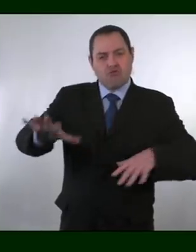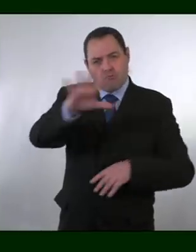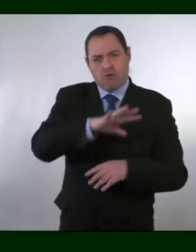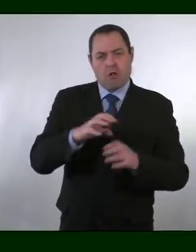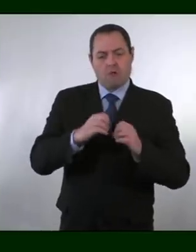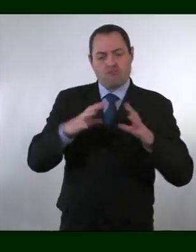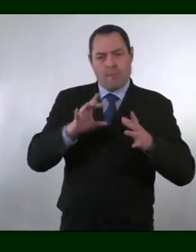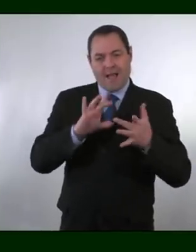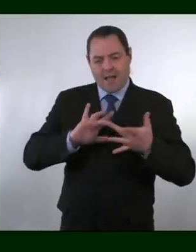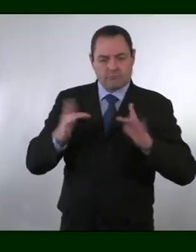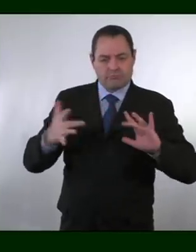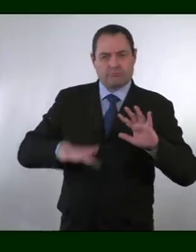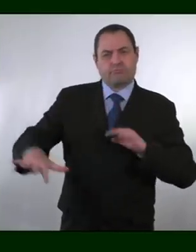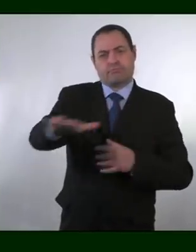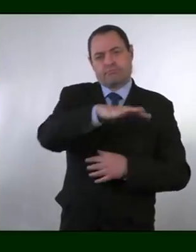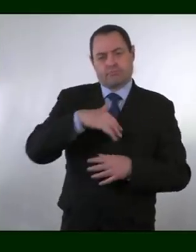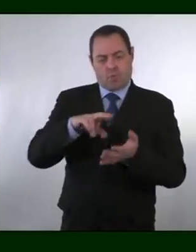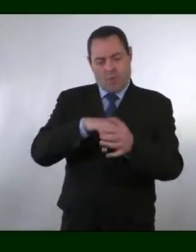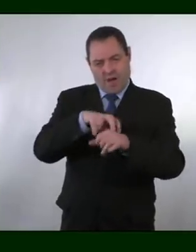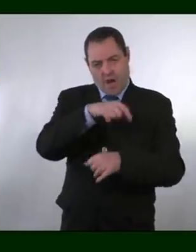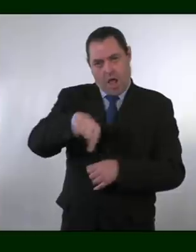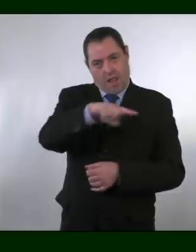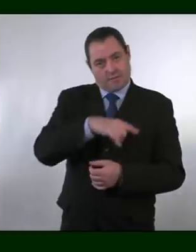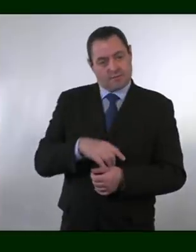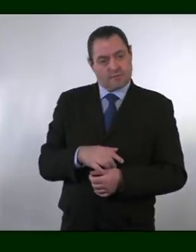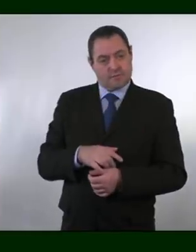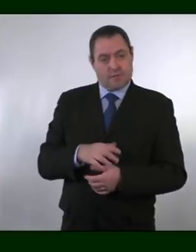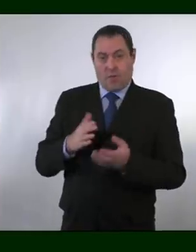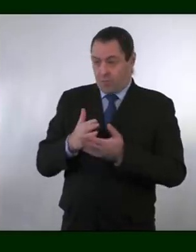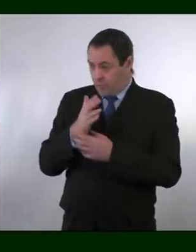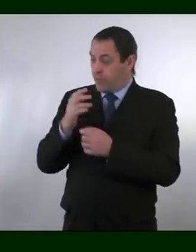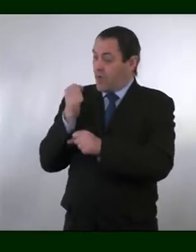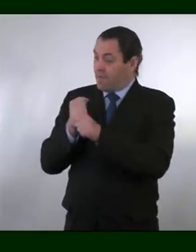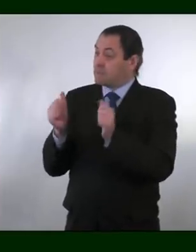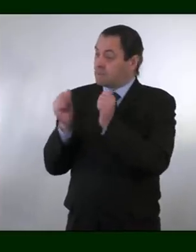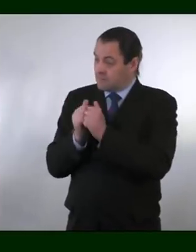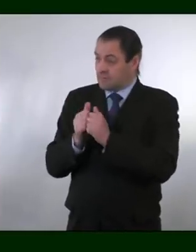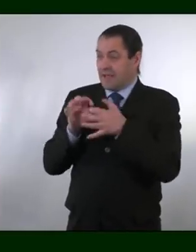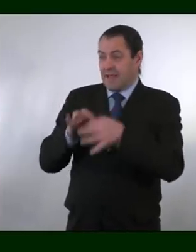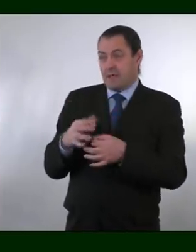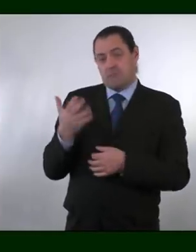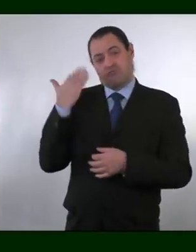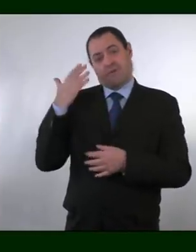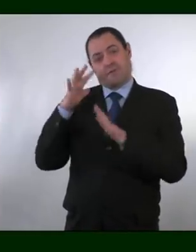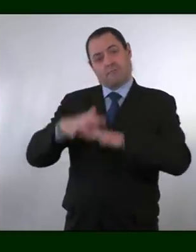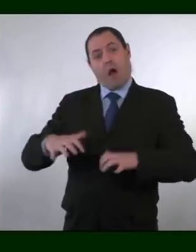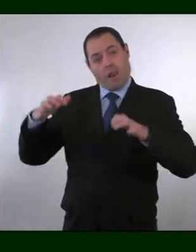Ireland—the result of our agreement with the Government during the last Parliament. Following